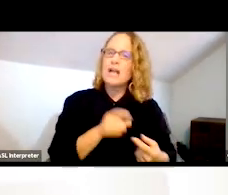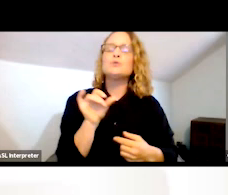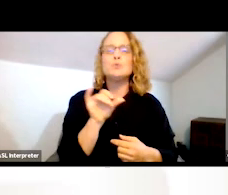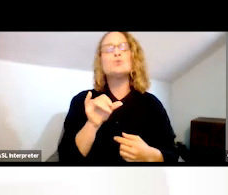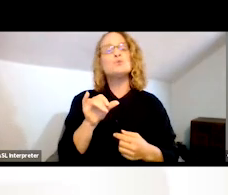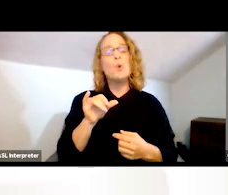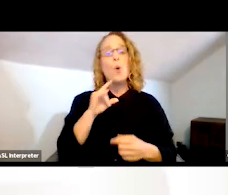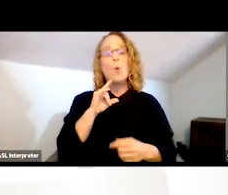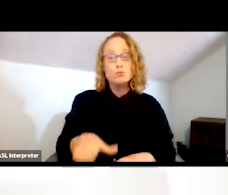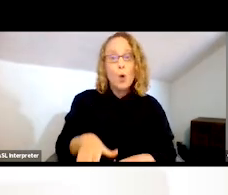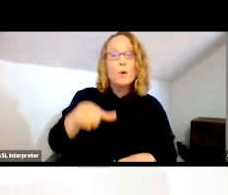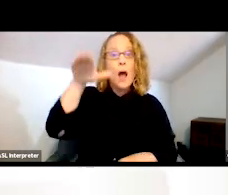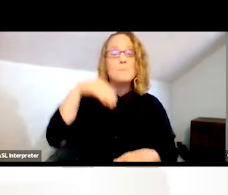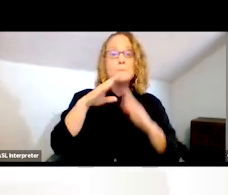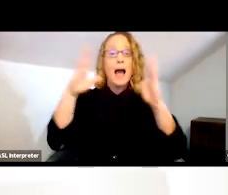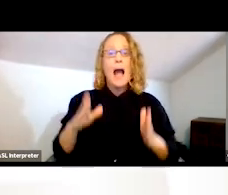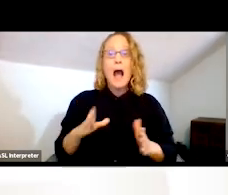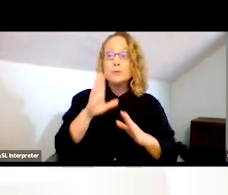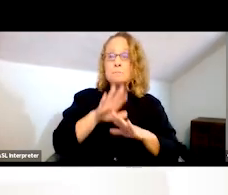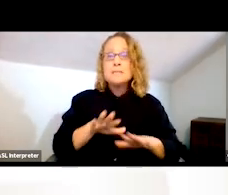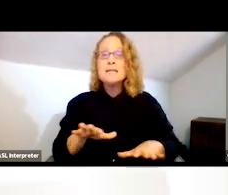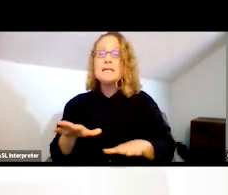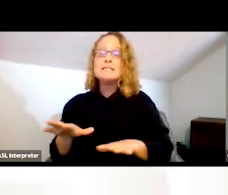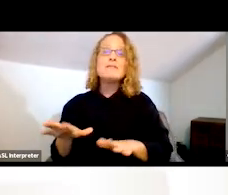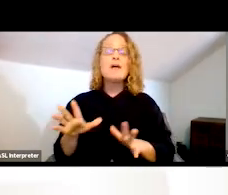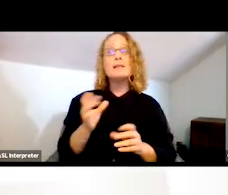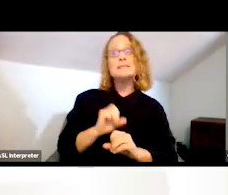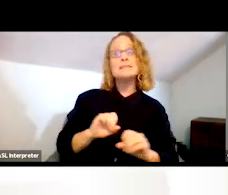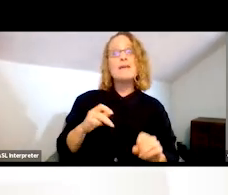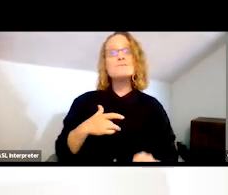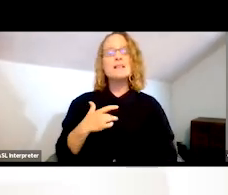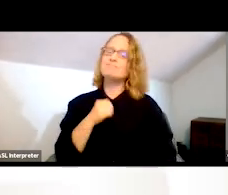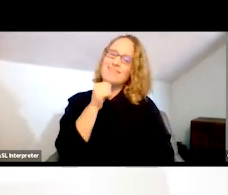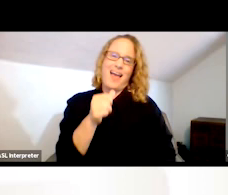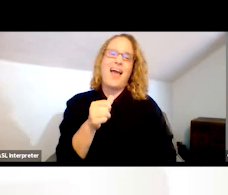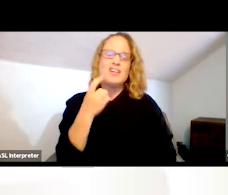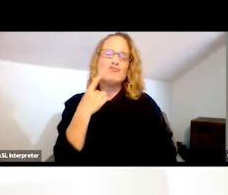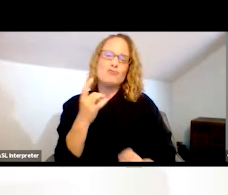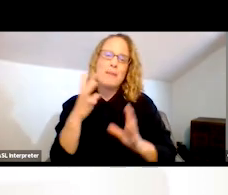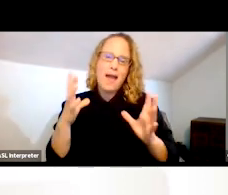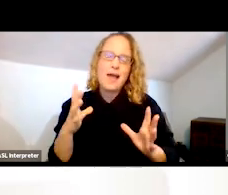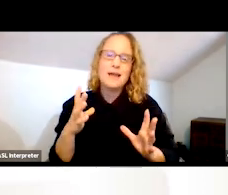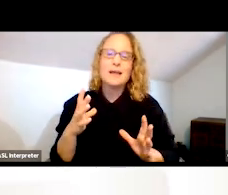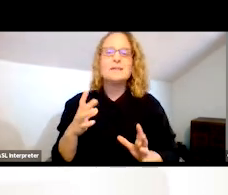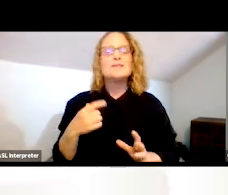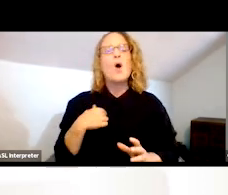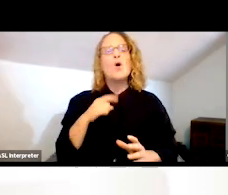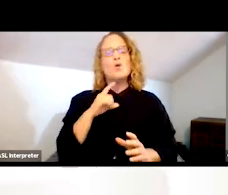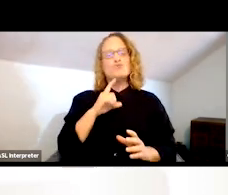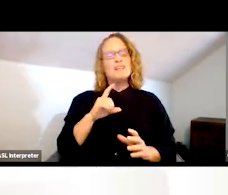and the shame first entered my life. So my dad was an alcoholic, Mom had her own mental health challenges,